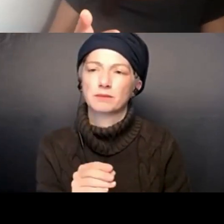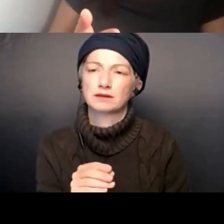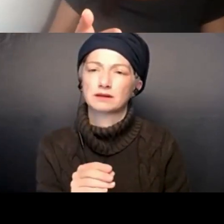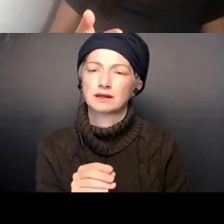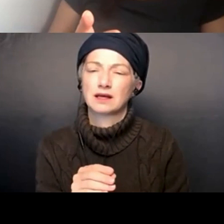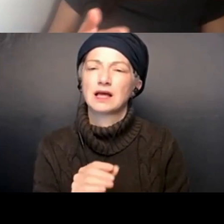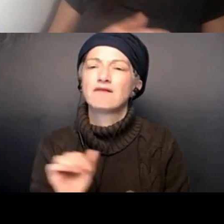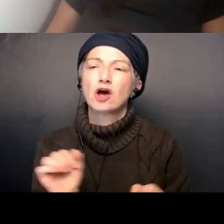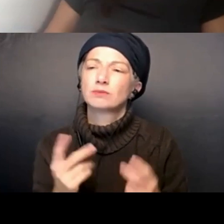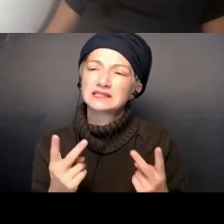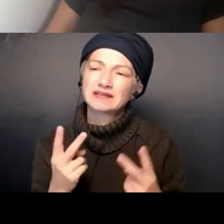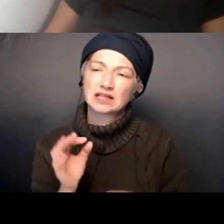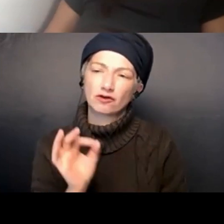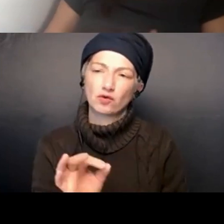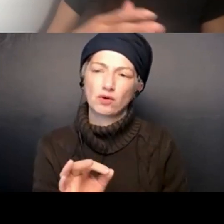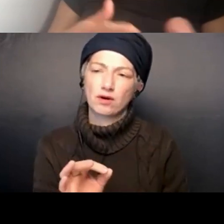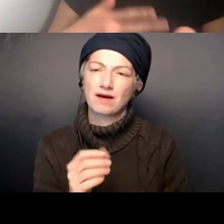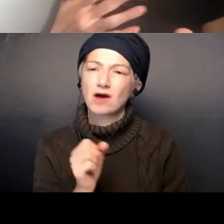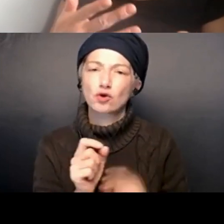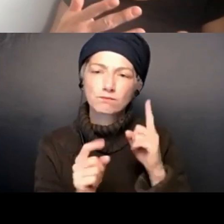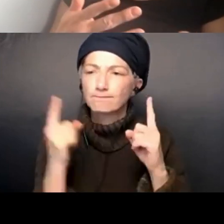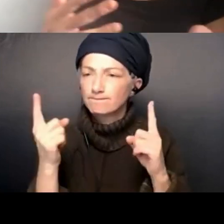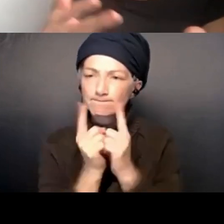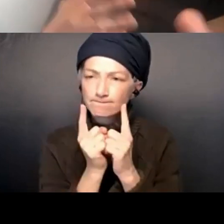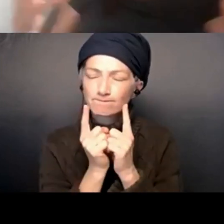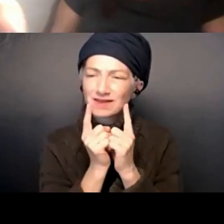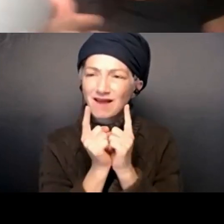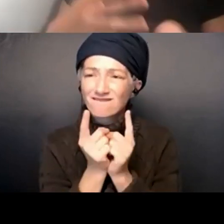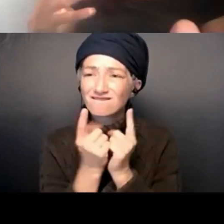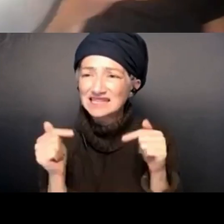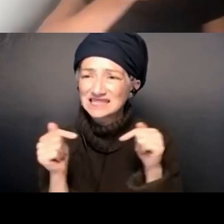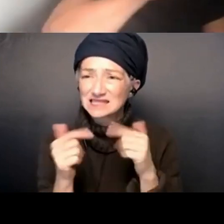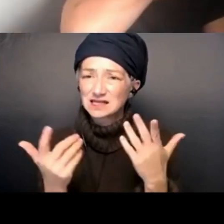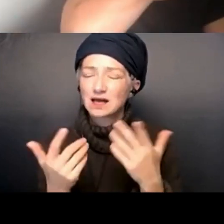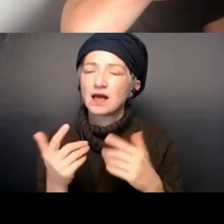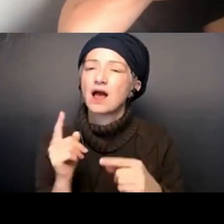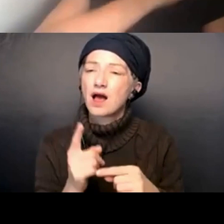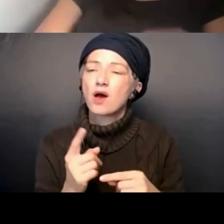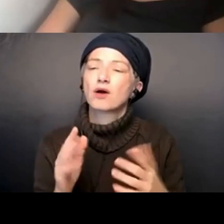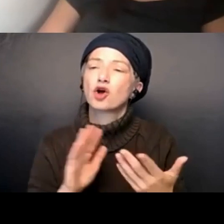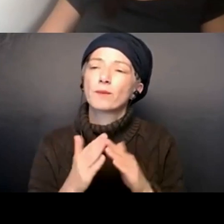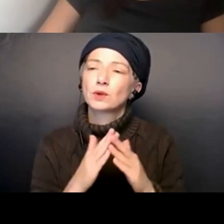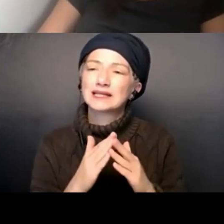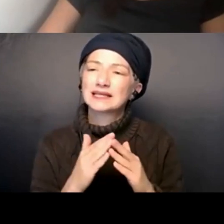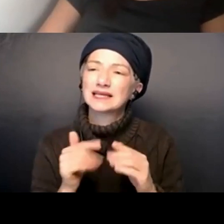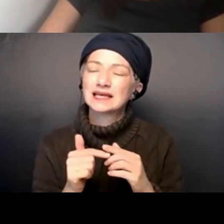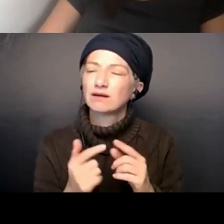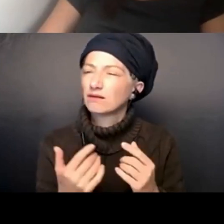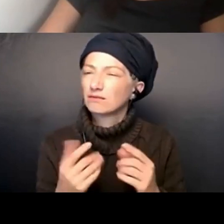Where is that meaningful for you? And how does that speak to nurturing and growing community?